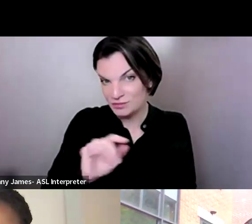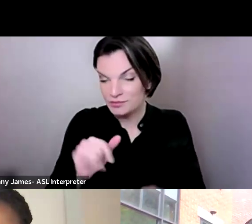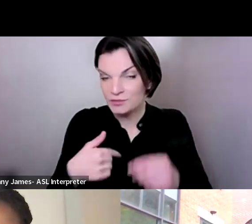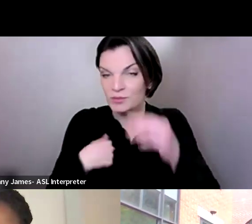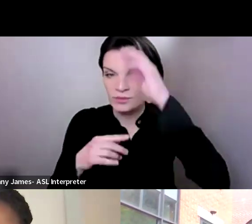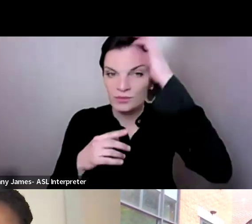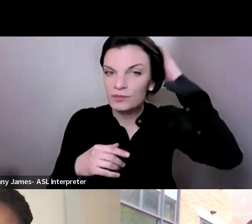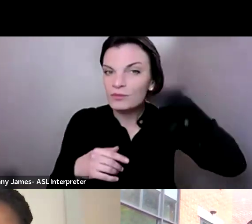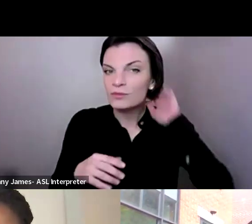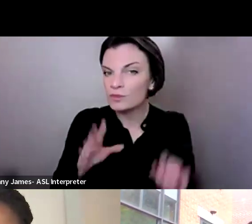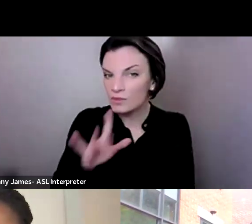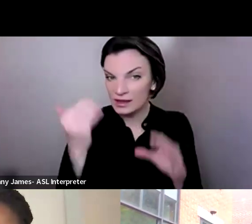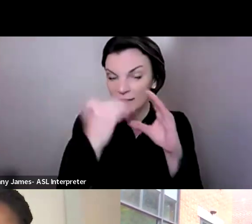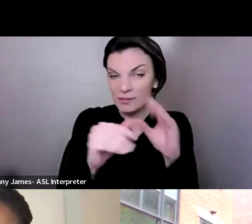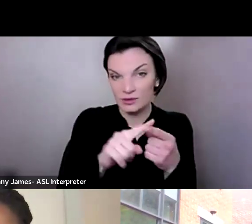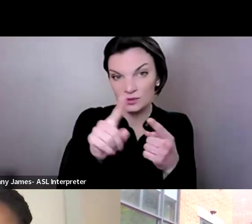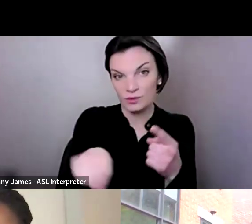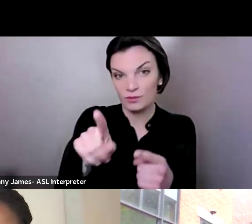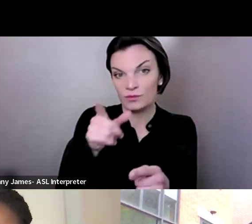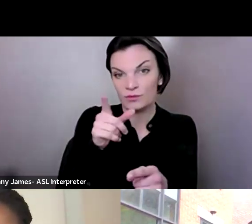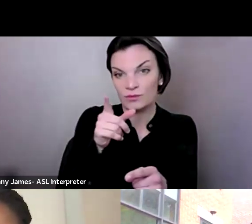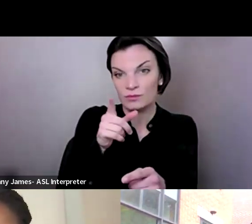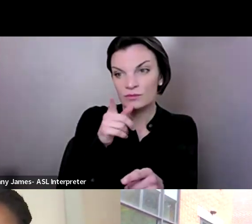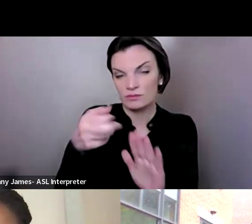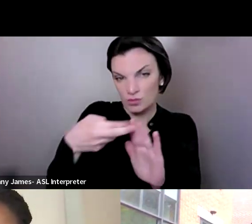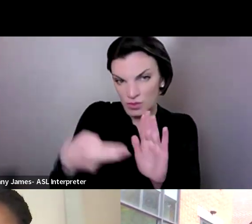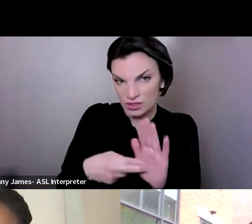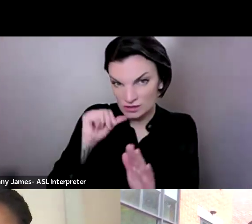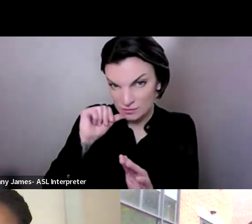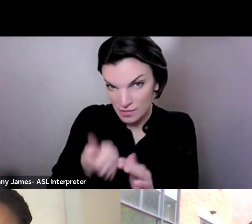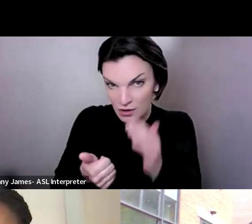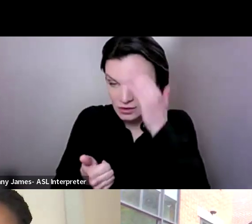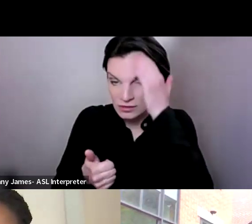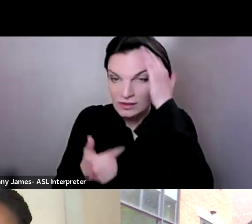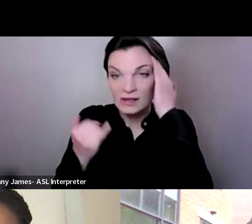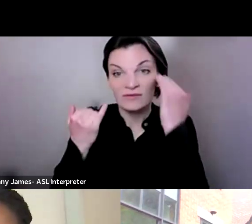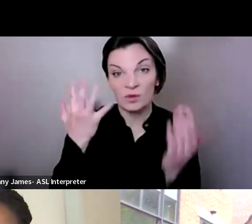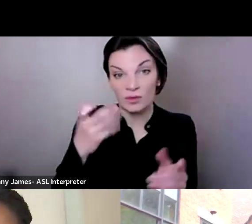out to everybody who registered tomorrow. If you'd like to keep up with us for future webinars,